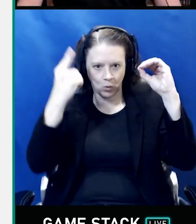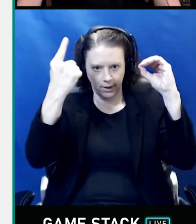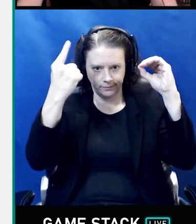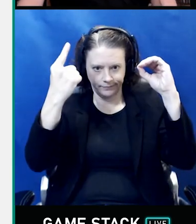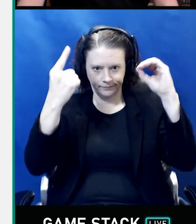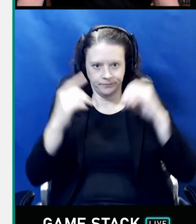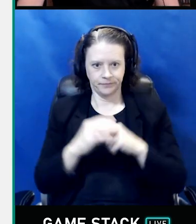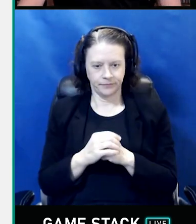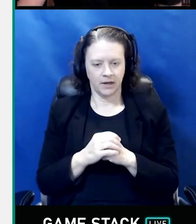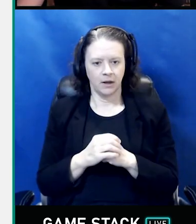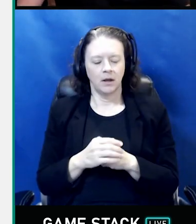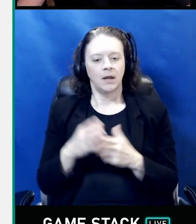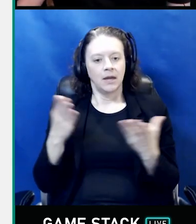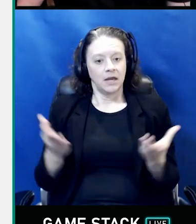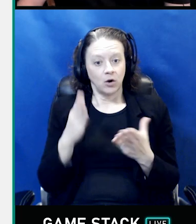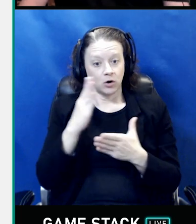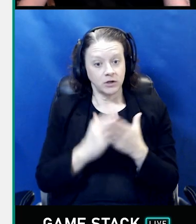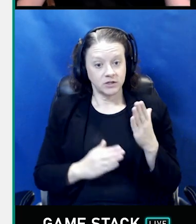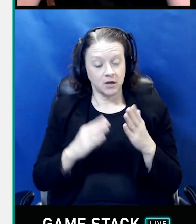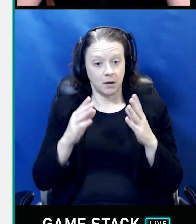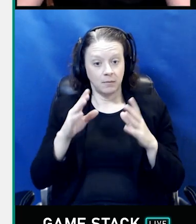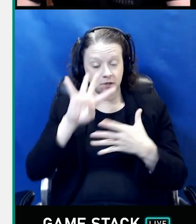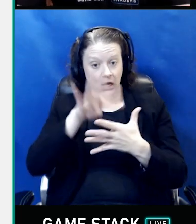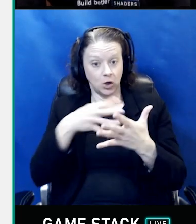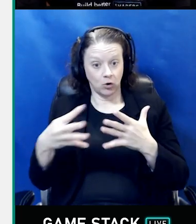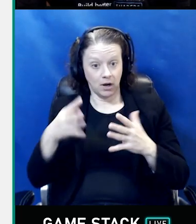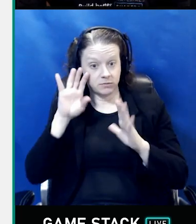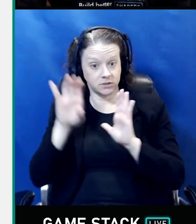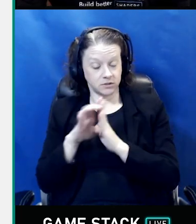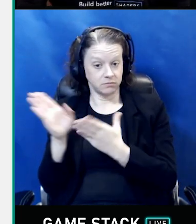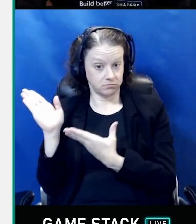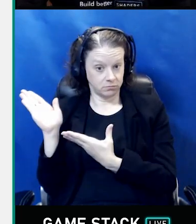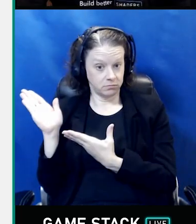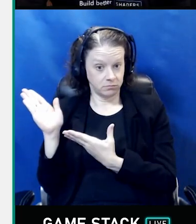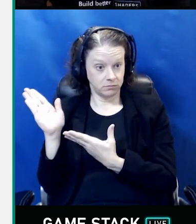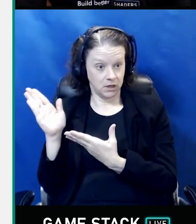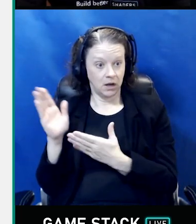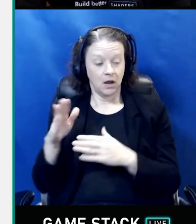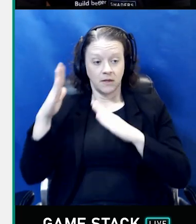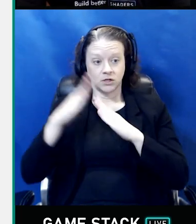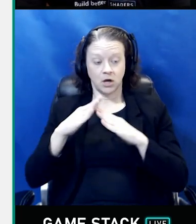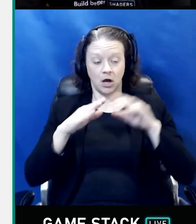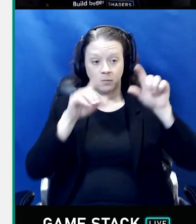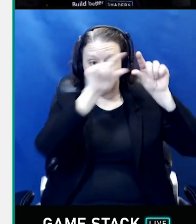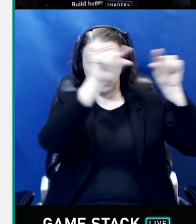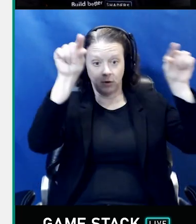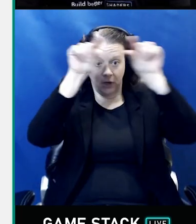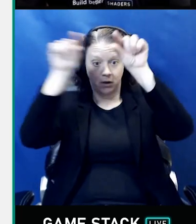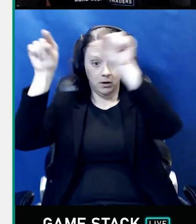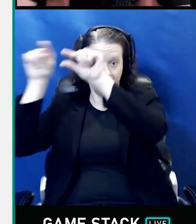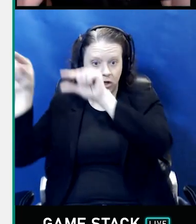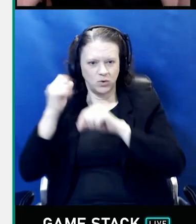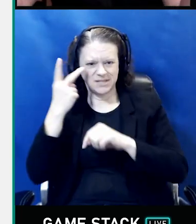What is interesting to note here is in the top three columns where we see how things are if you visualize them in 1D and how they are if